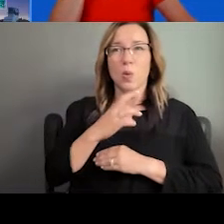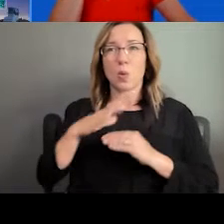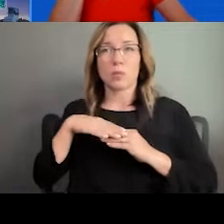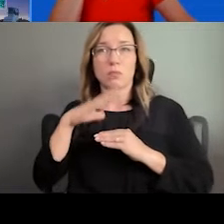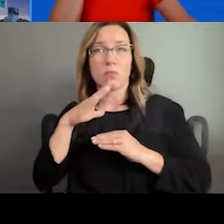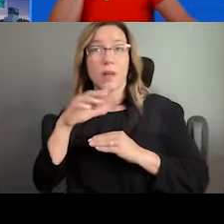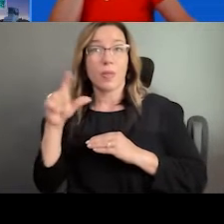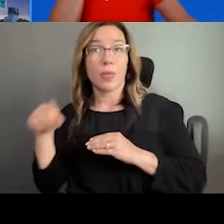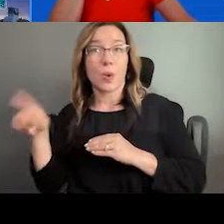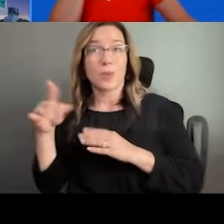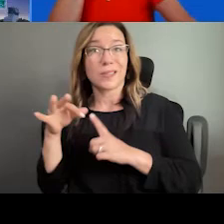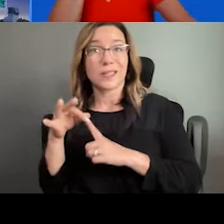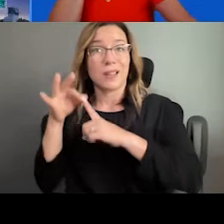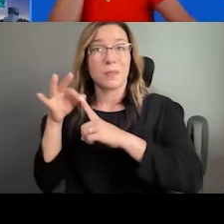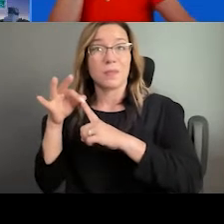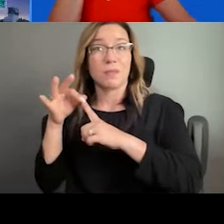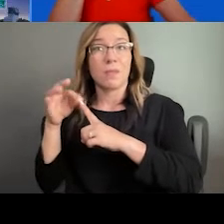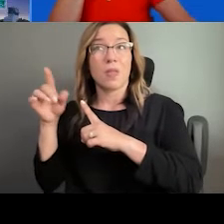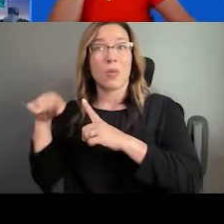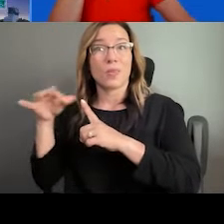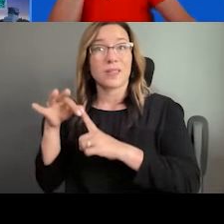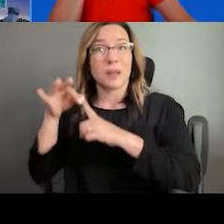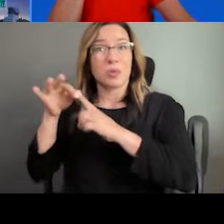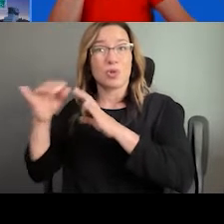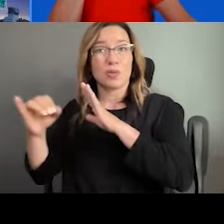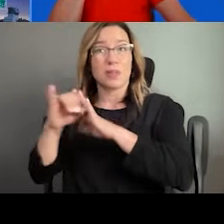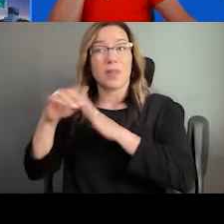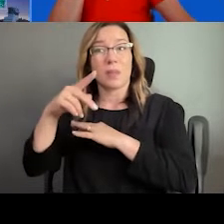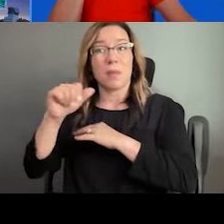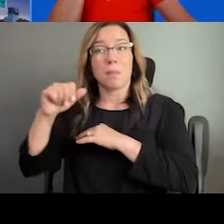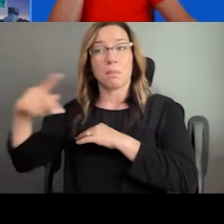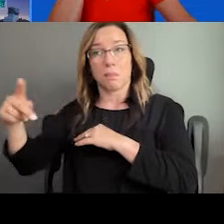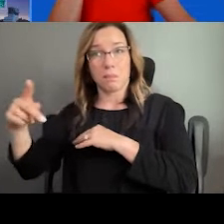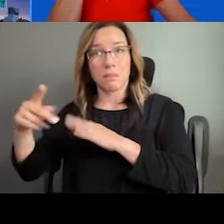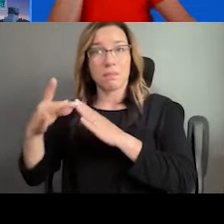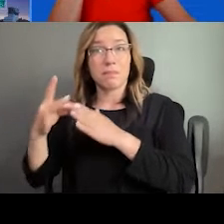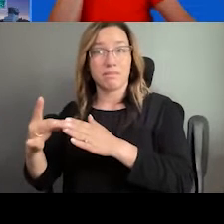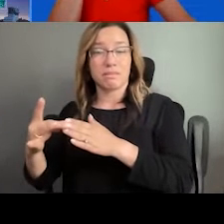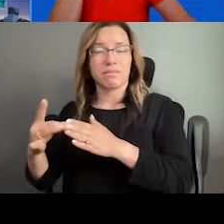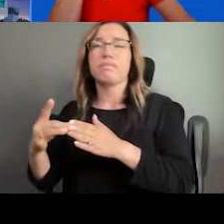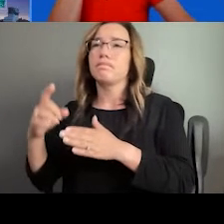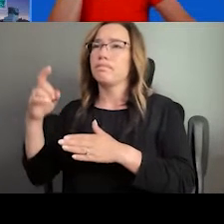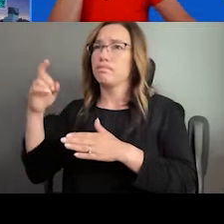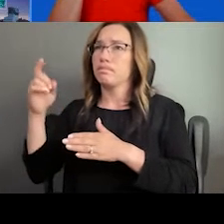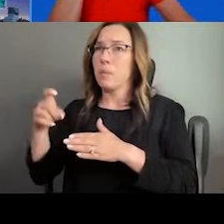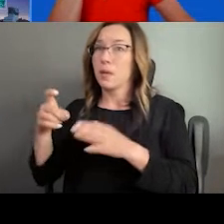that are identified in the PAPP guide. It has to be determined in advance of